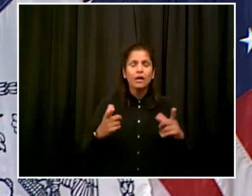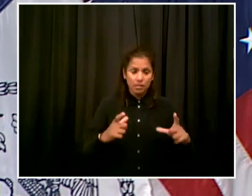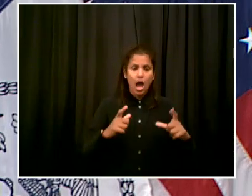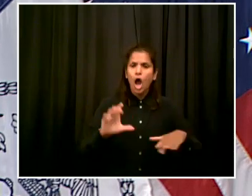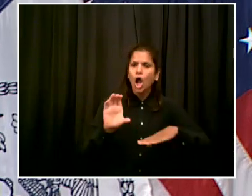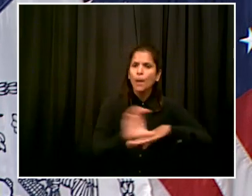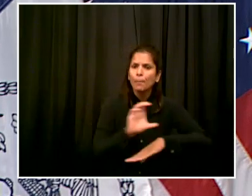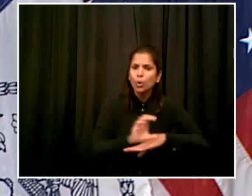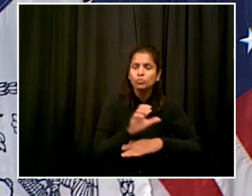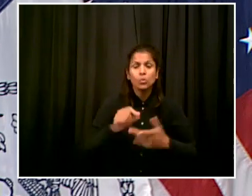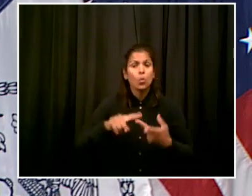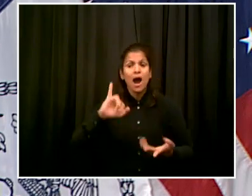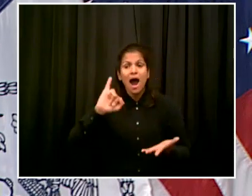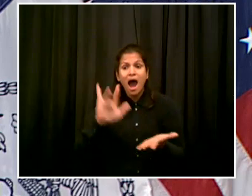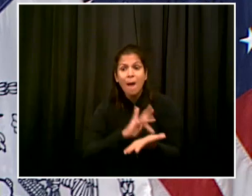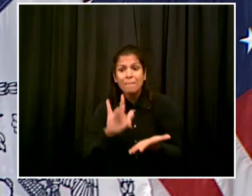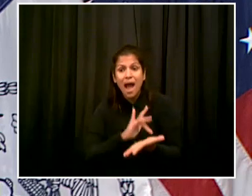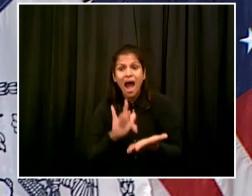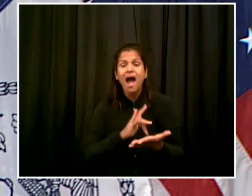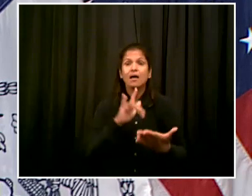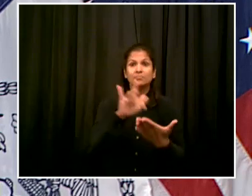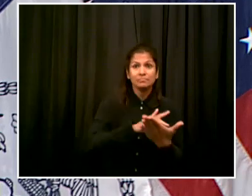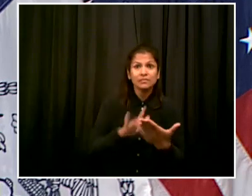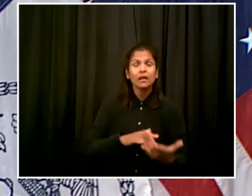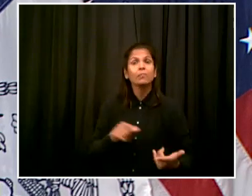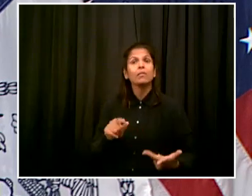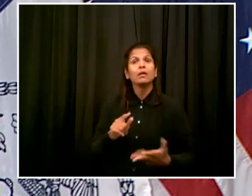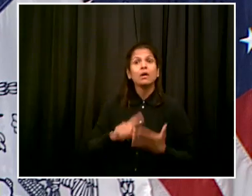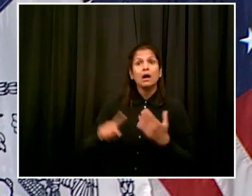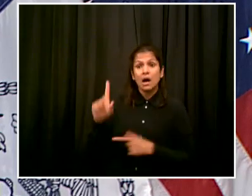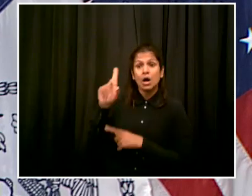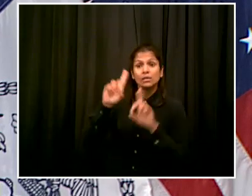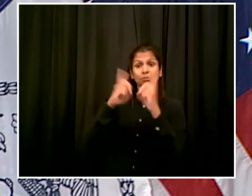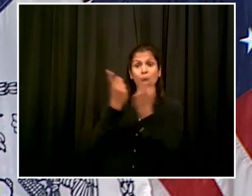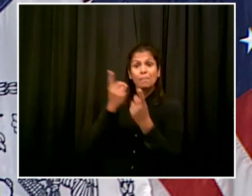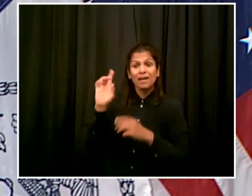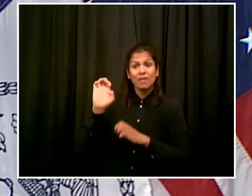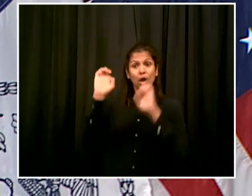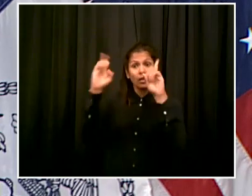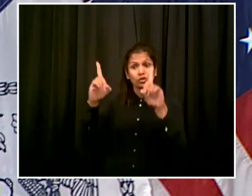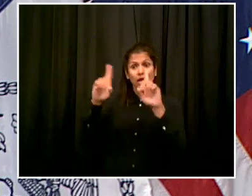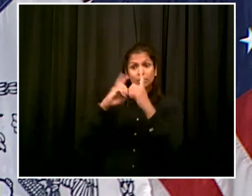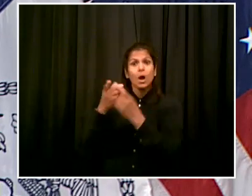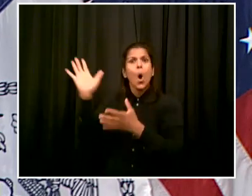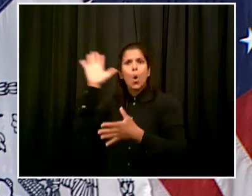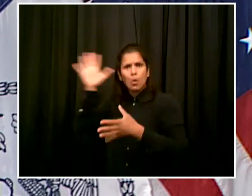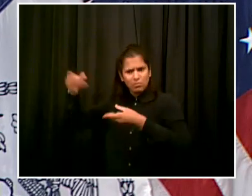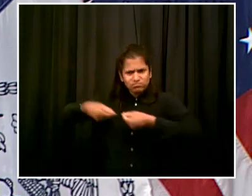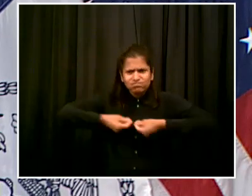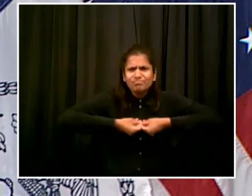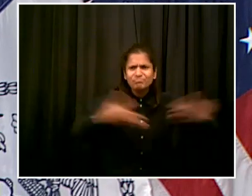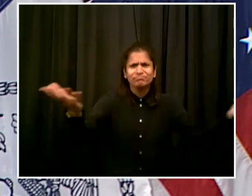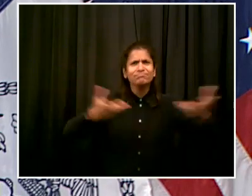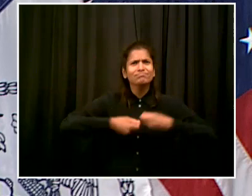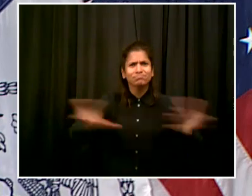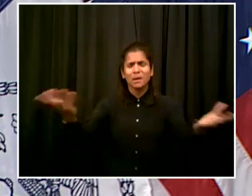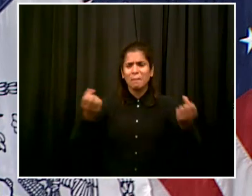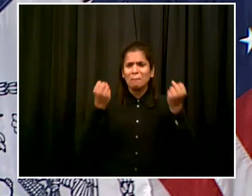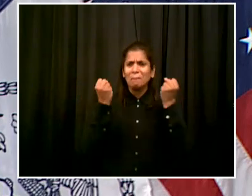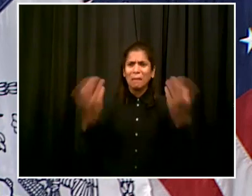NEED IST.